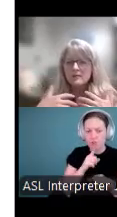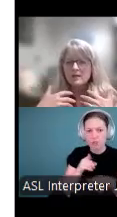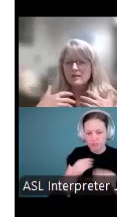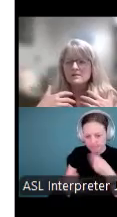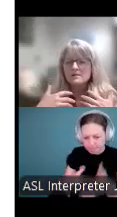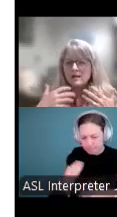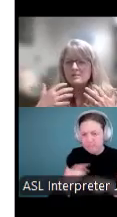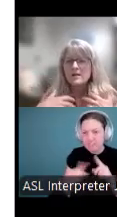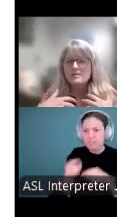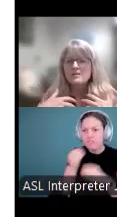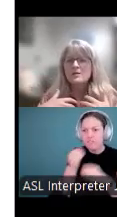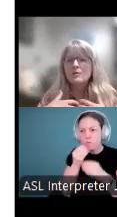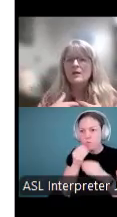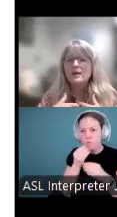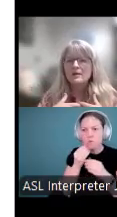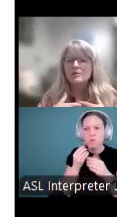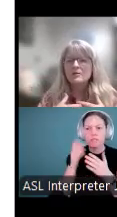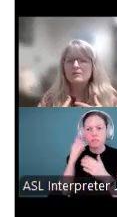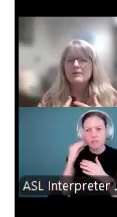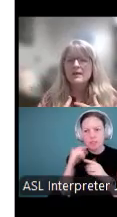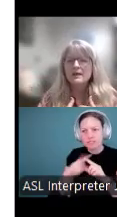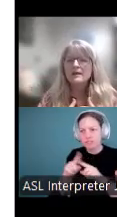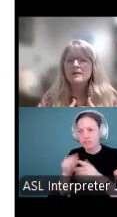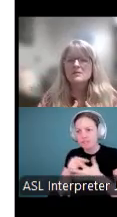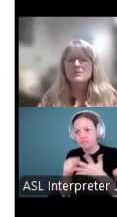that when it came time to start working on oral feeding, he was